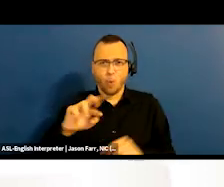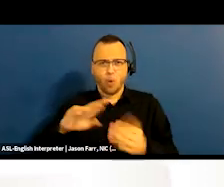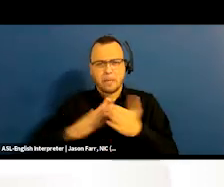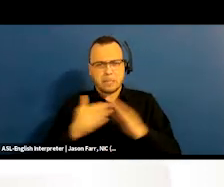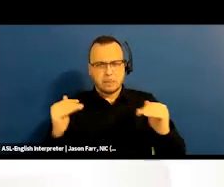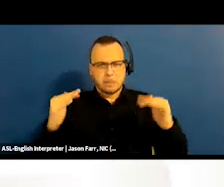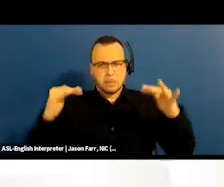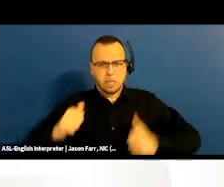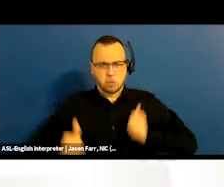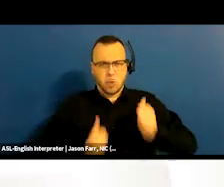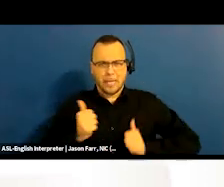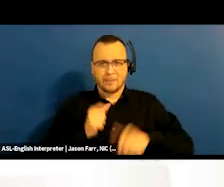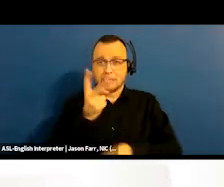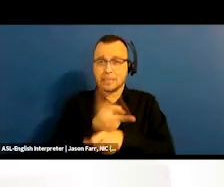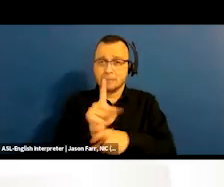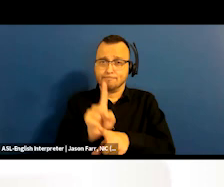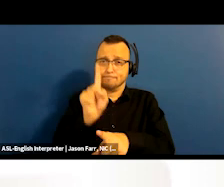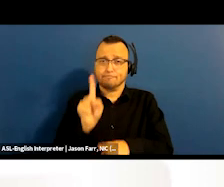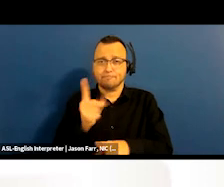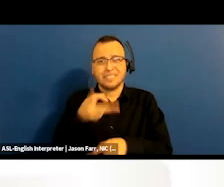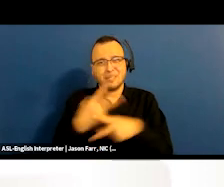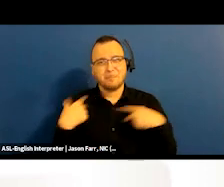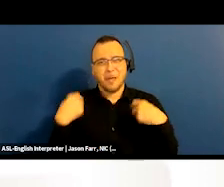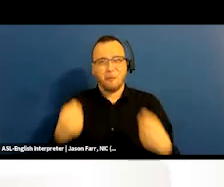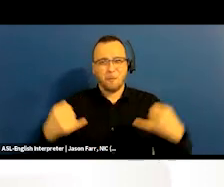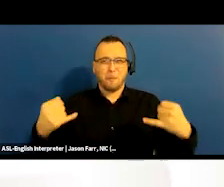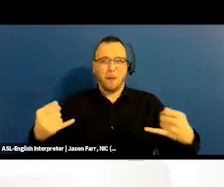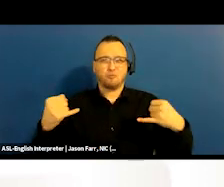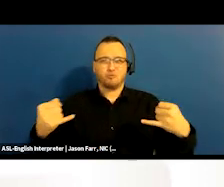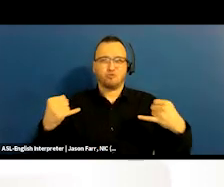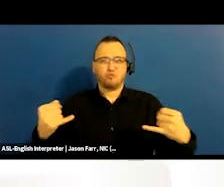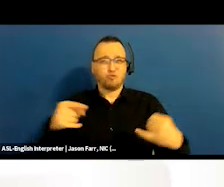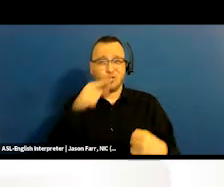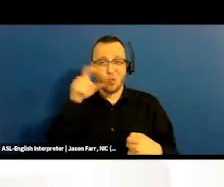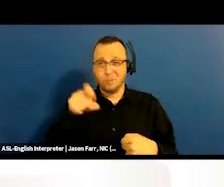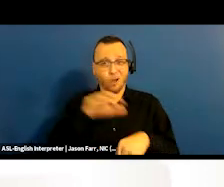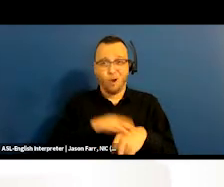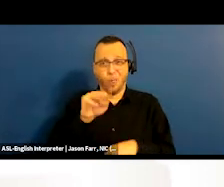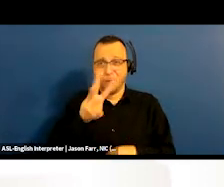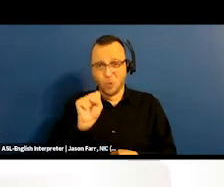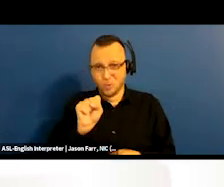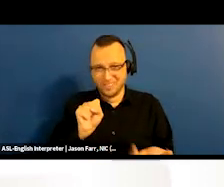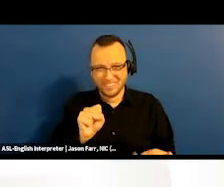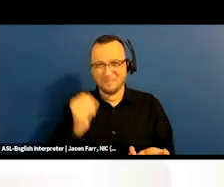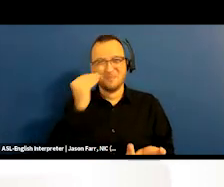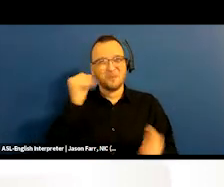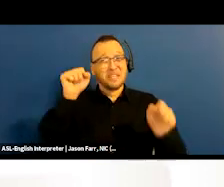but some last pieces of advice, one definitely is use your local crisis team. I can't say that enough. Two is personal safety.